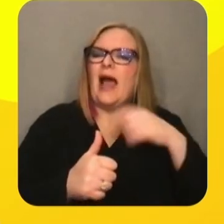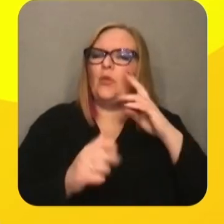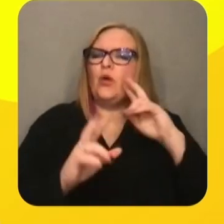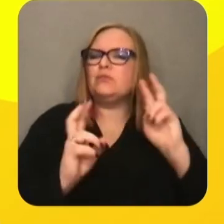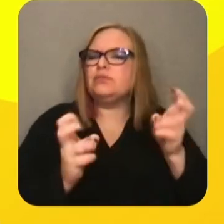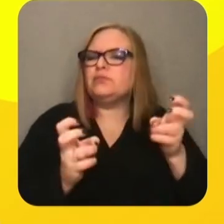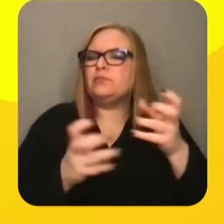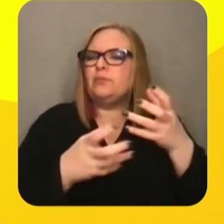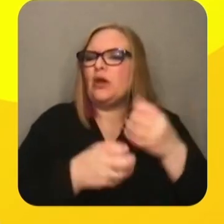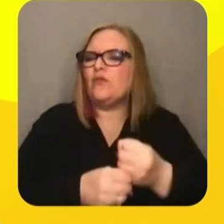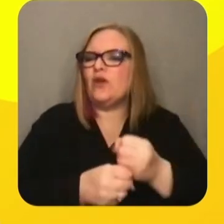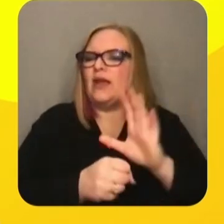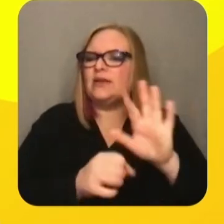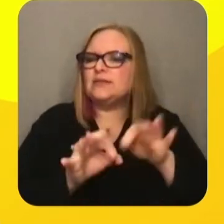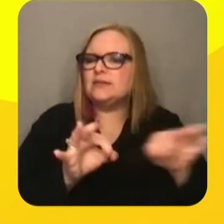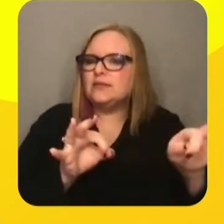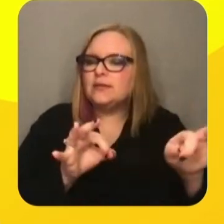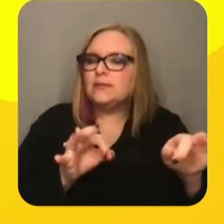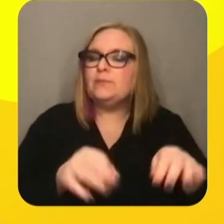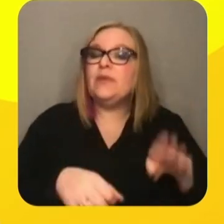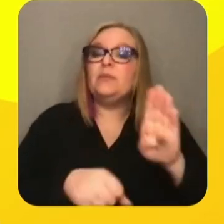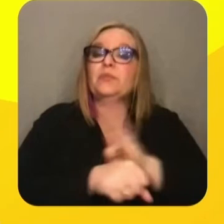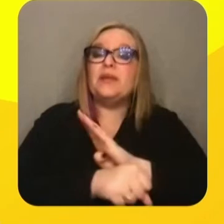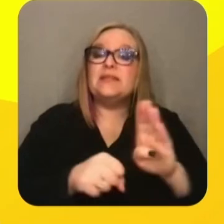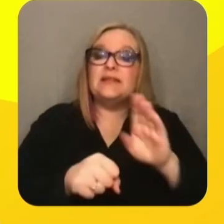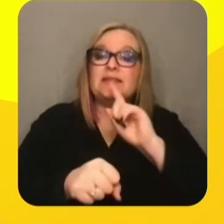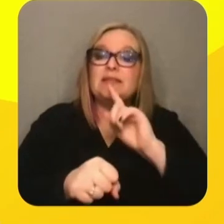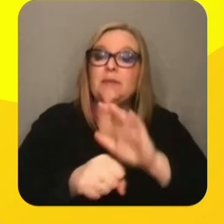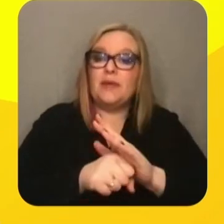Businesses have actively committed to being anti-racist.